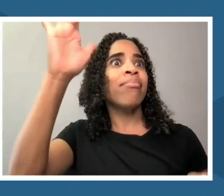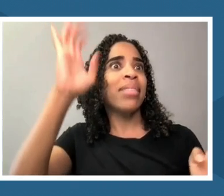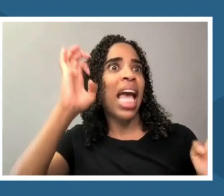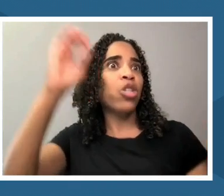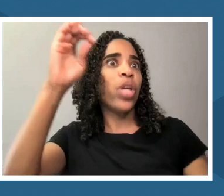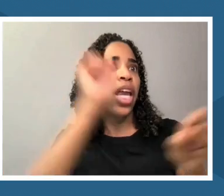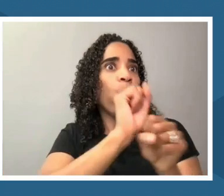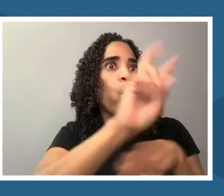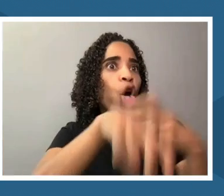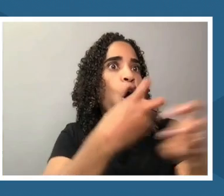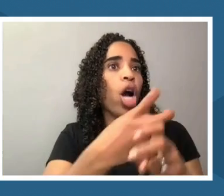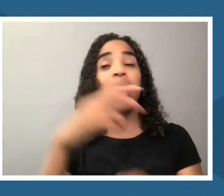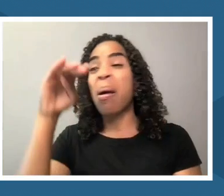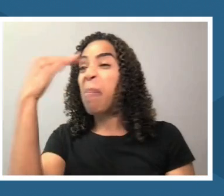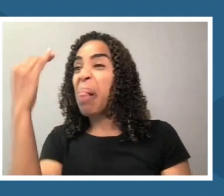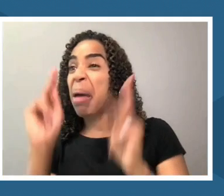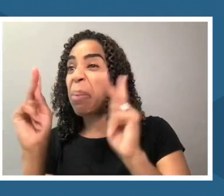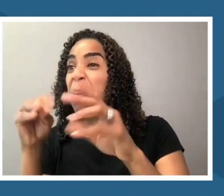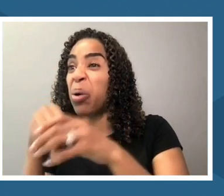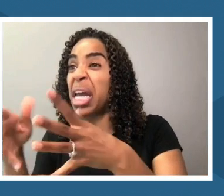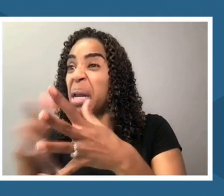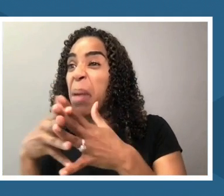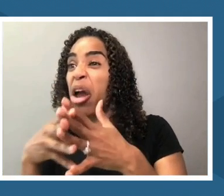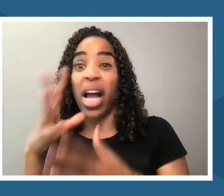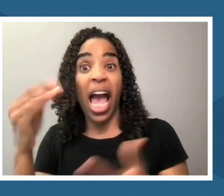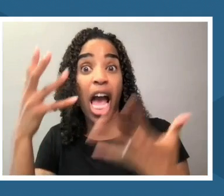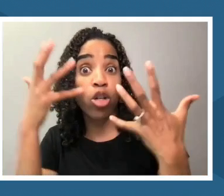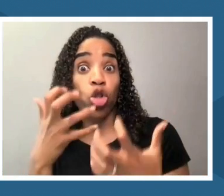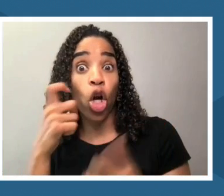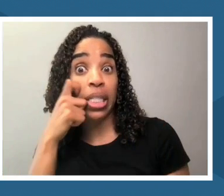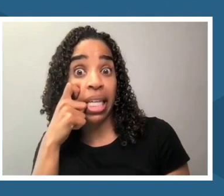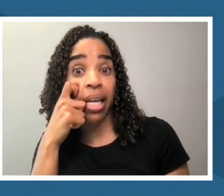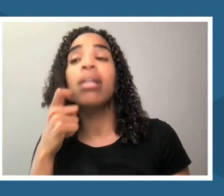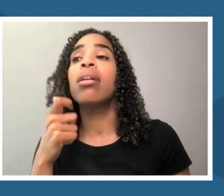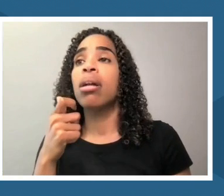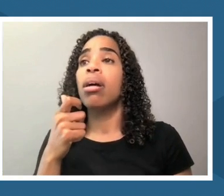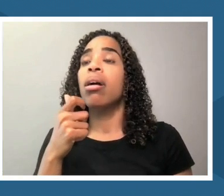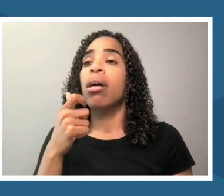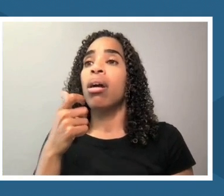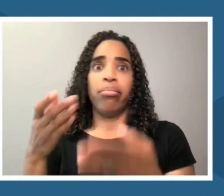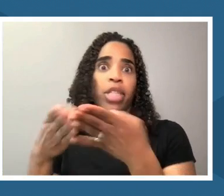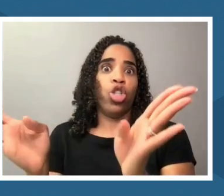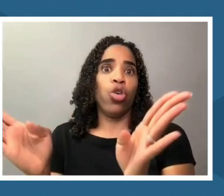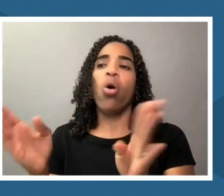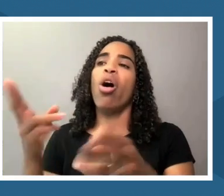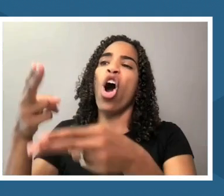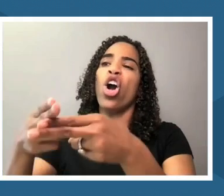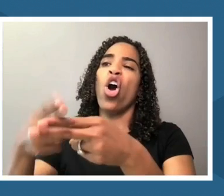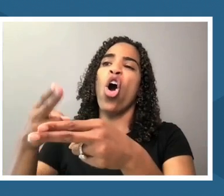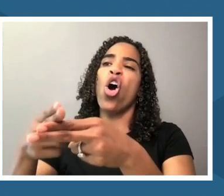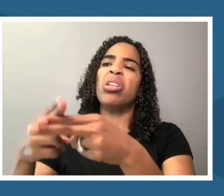black people in america and dark skinned people of color by large are oftentimes